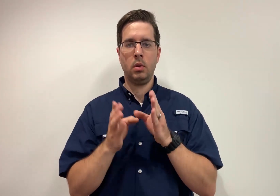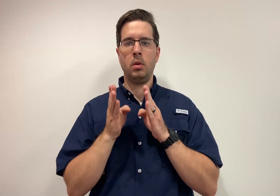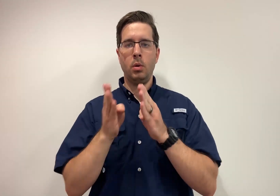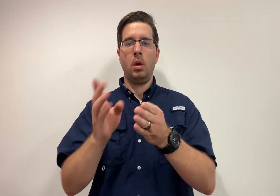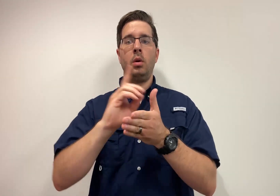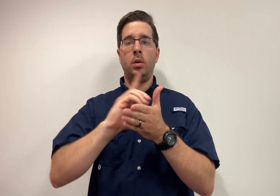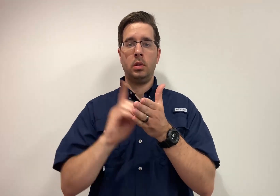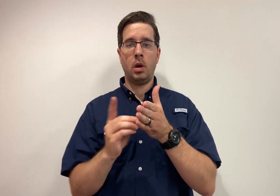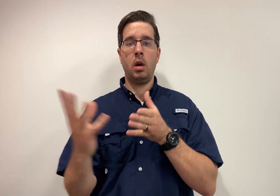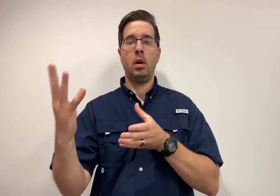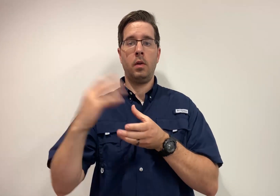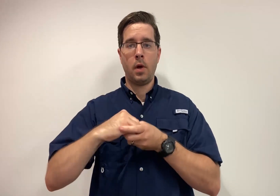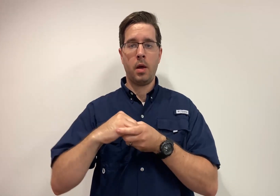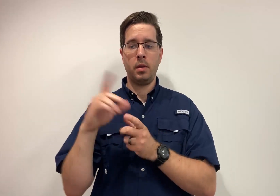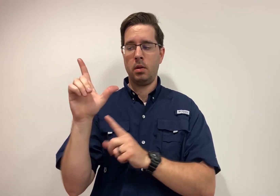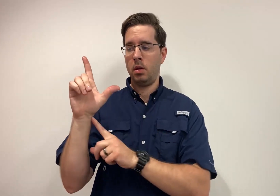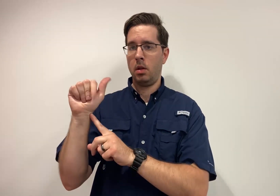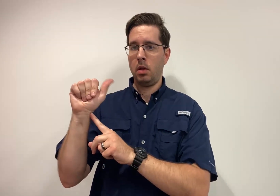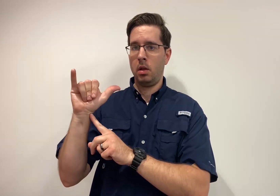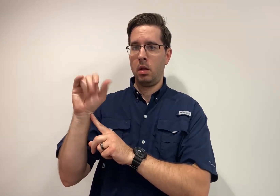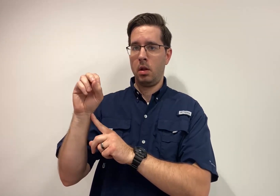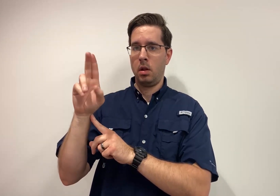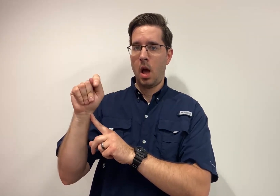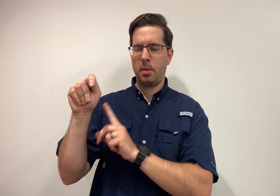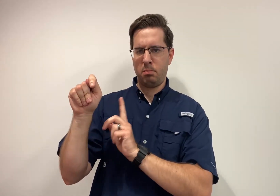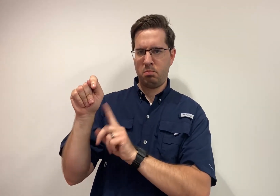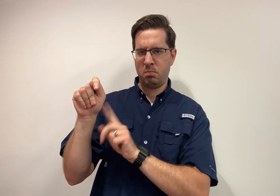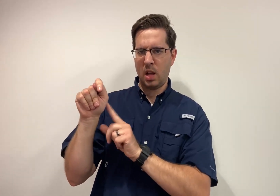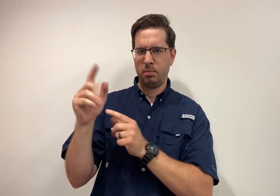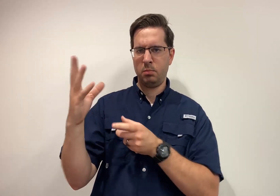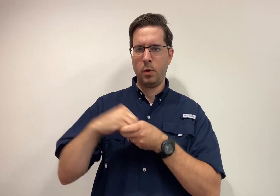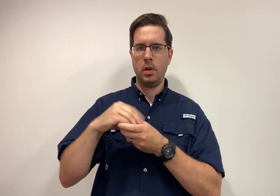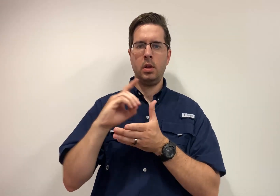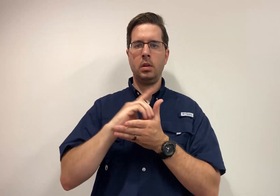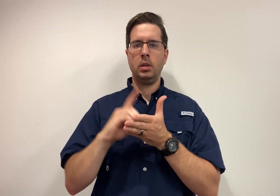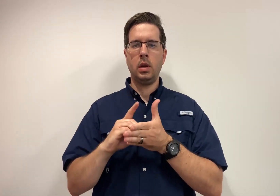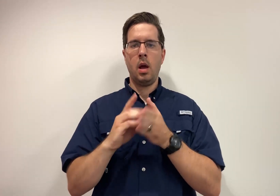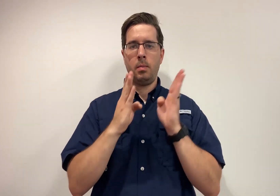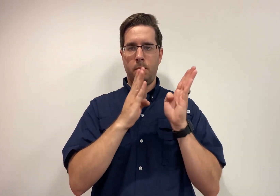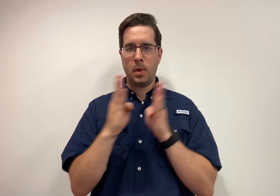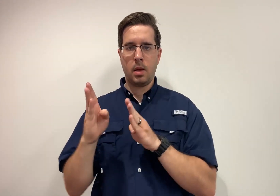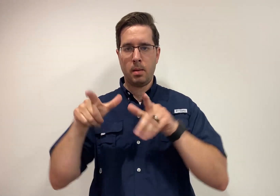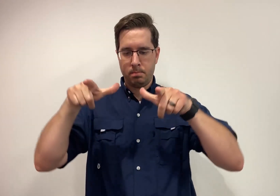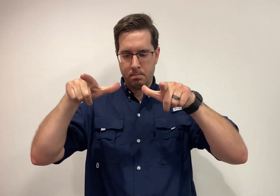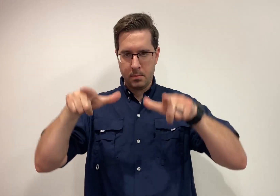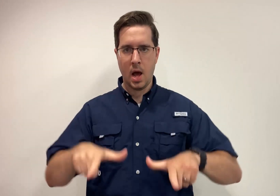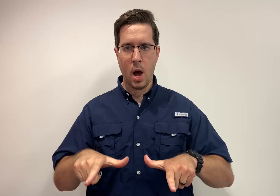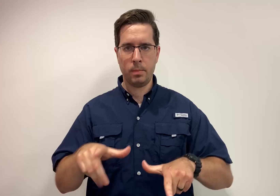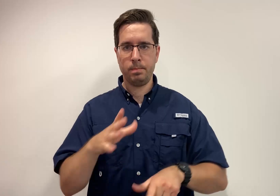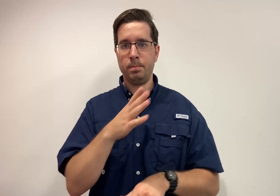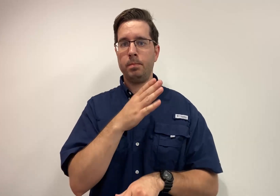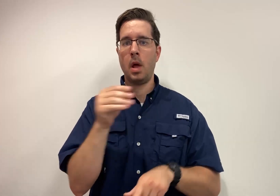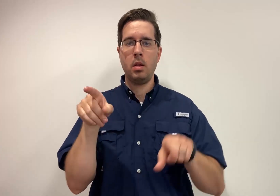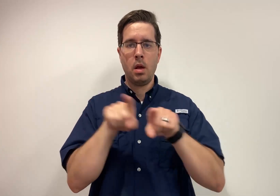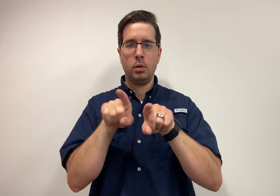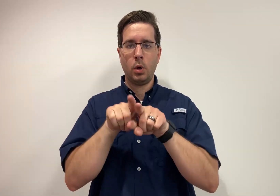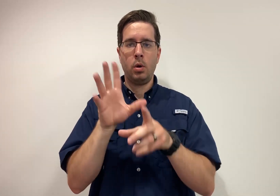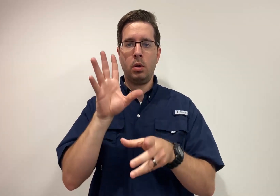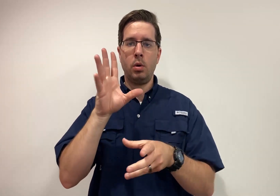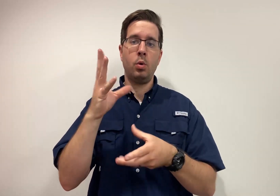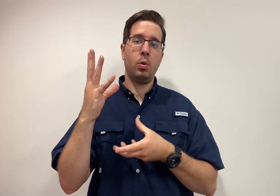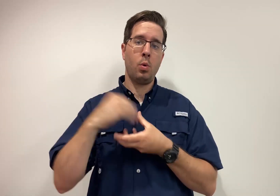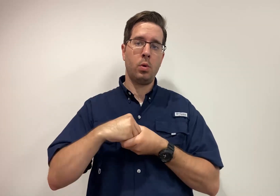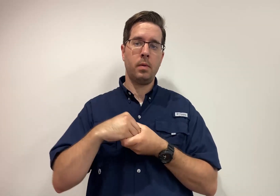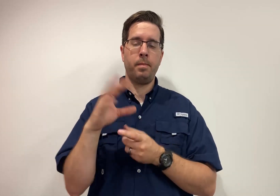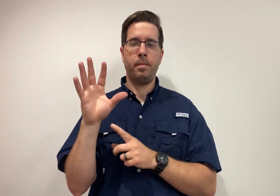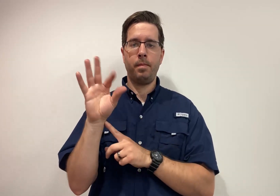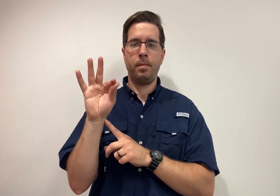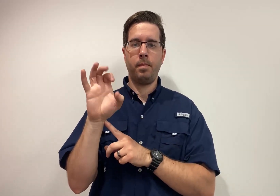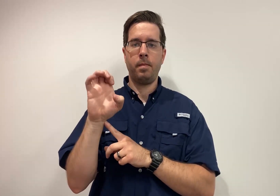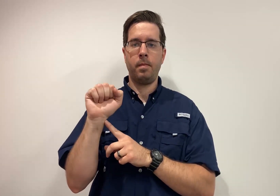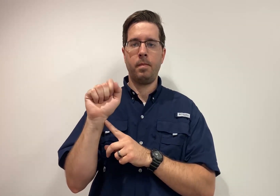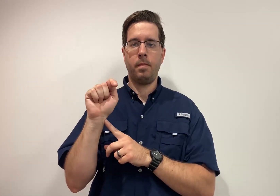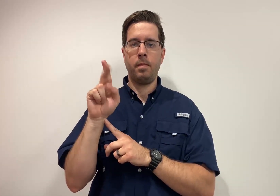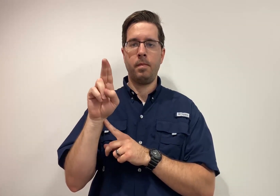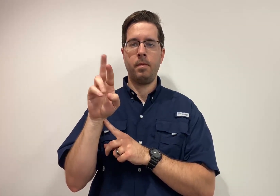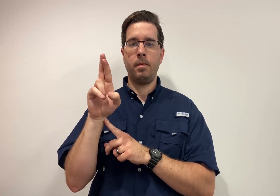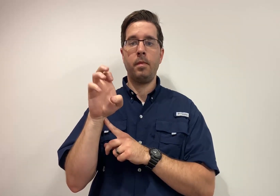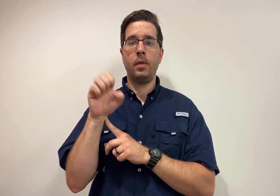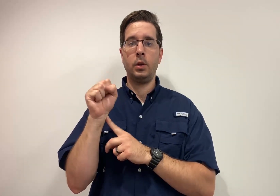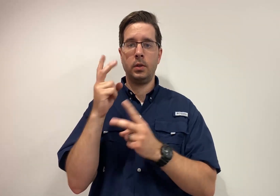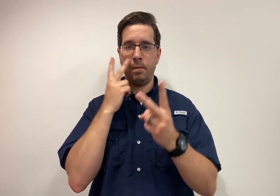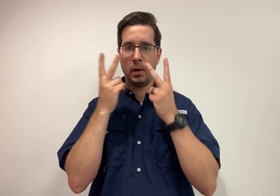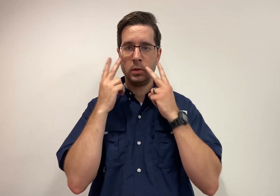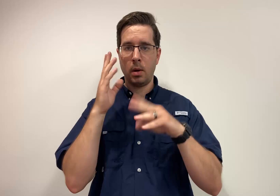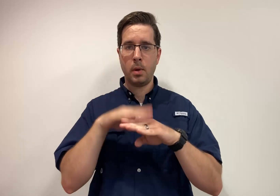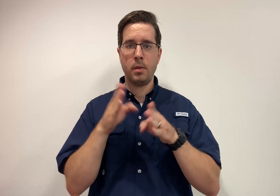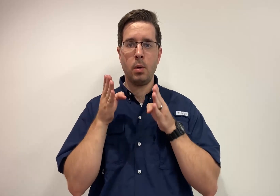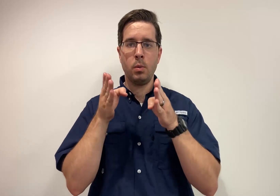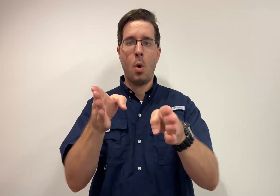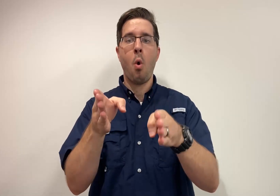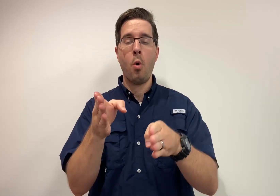Roadway design involves the layout (involves design, plan, and lay it out) and features visible on the road.